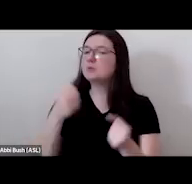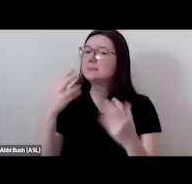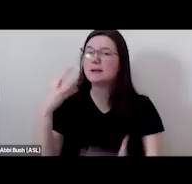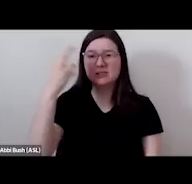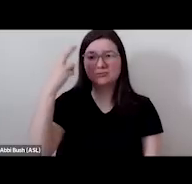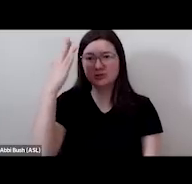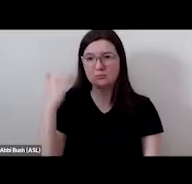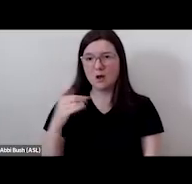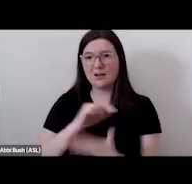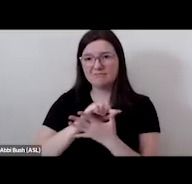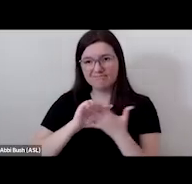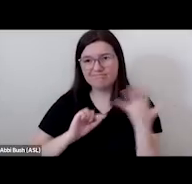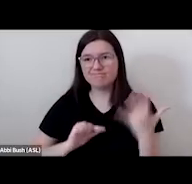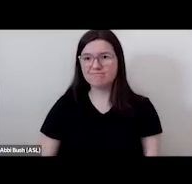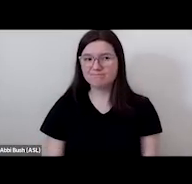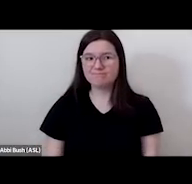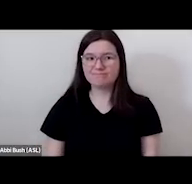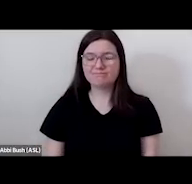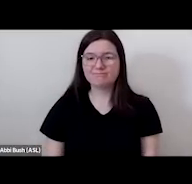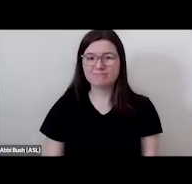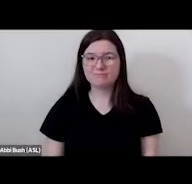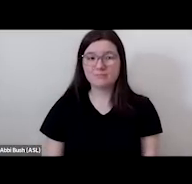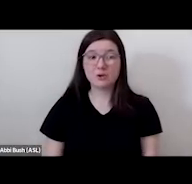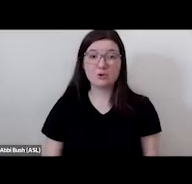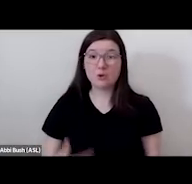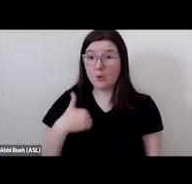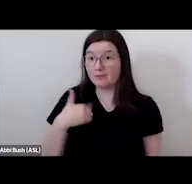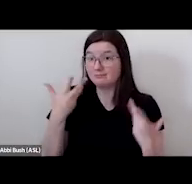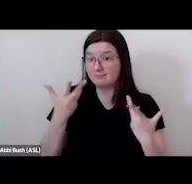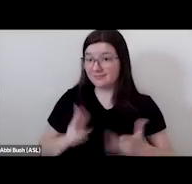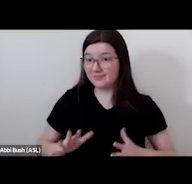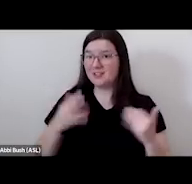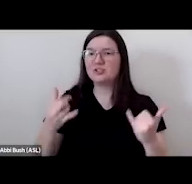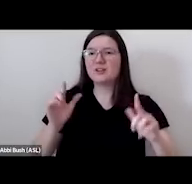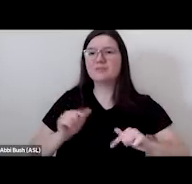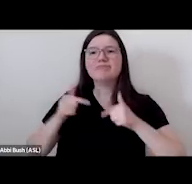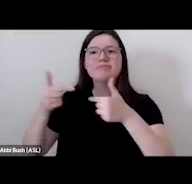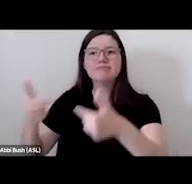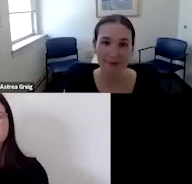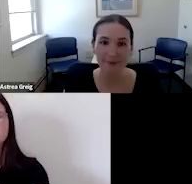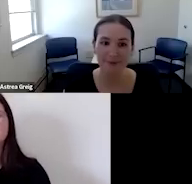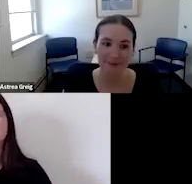And so that's it for my end here and I'm gonna pass on the presentation to the next person.